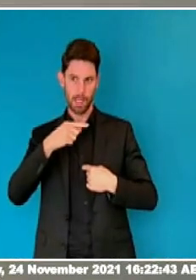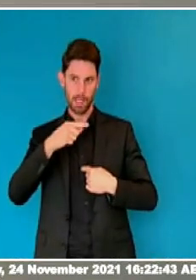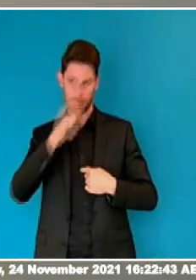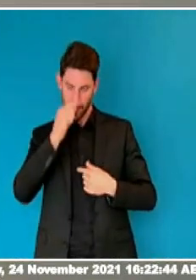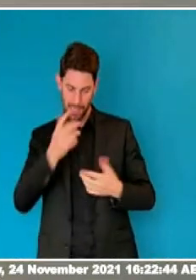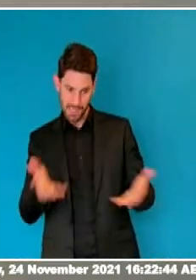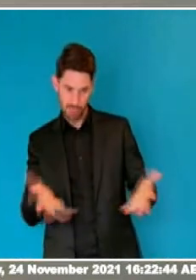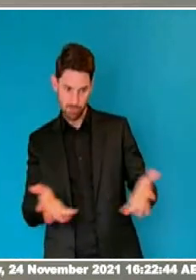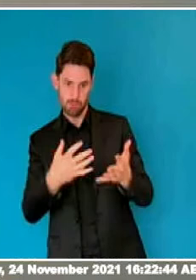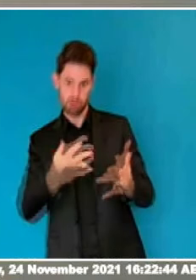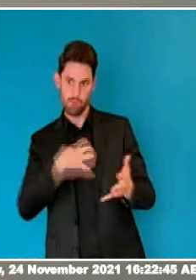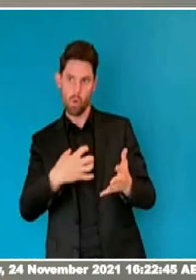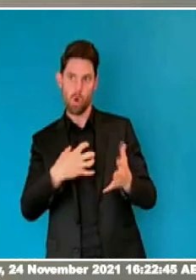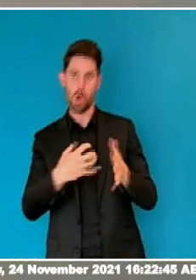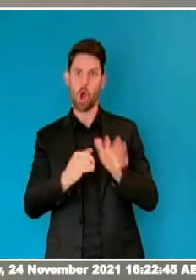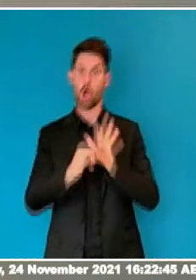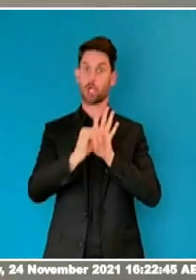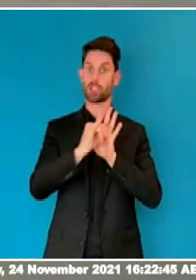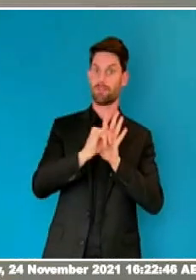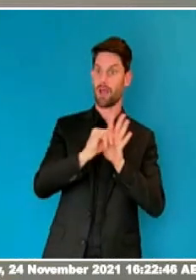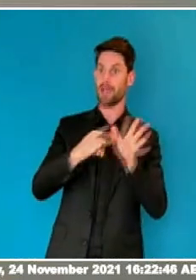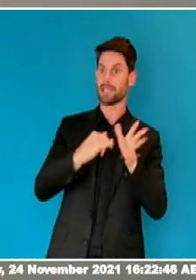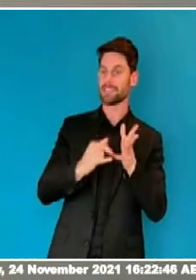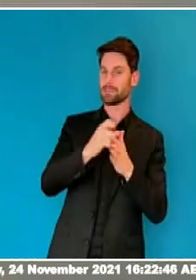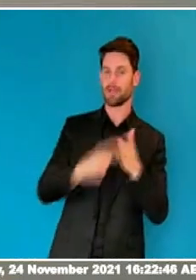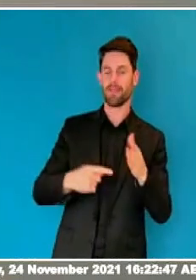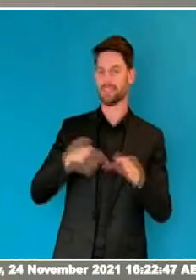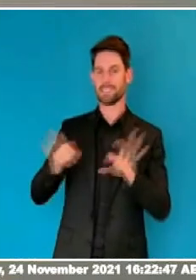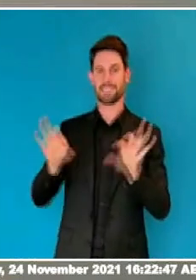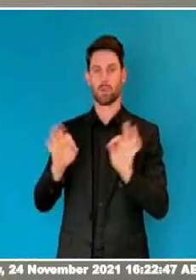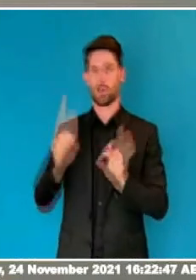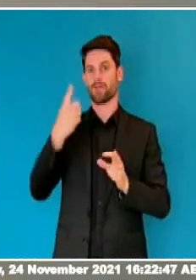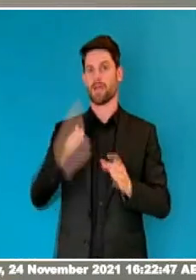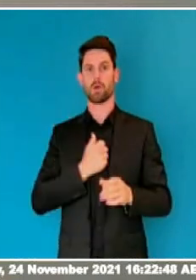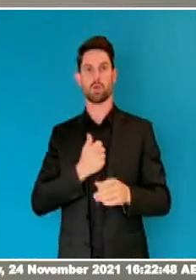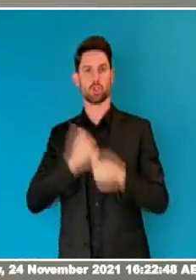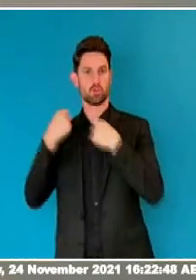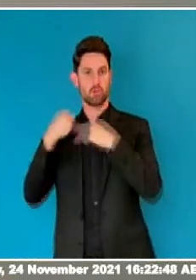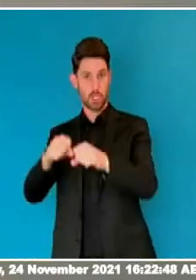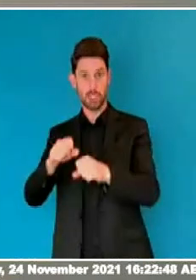particular strategy that we have undertaken at this time. We absolutely want to be able to create the workplaces.